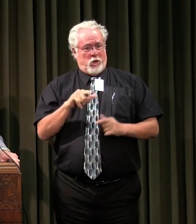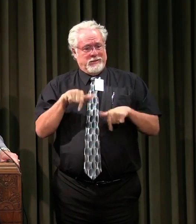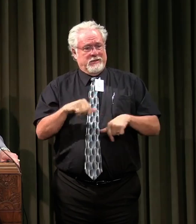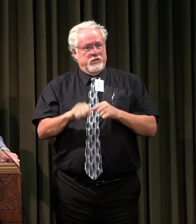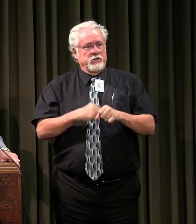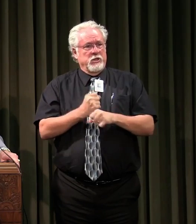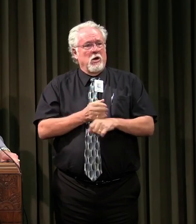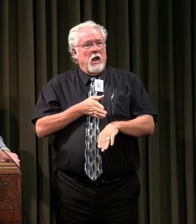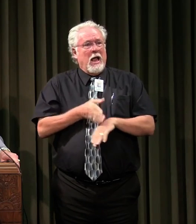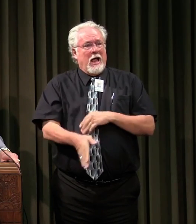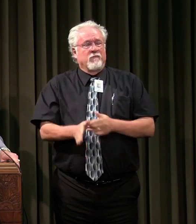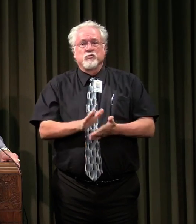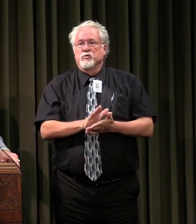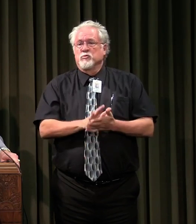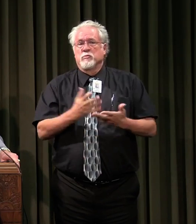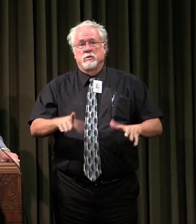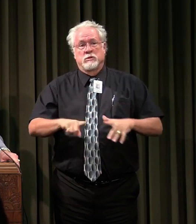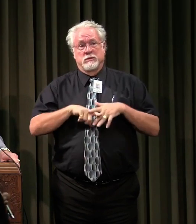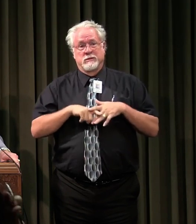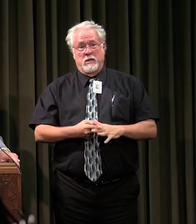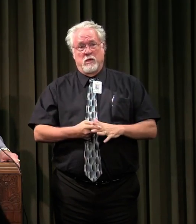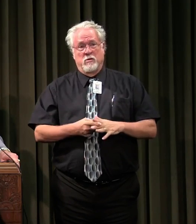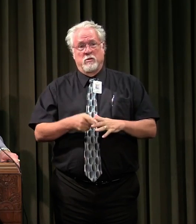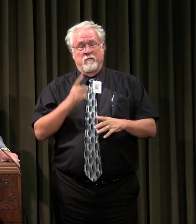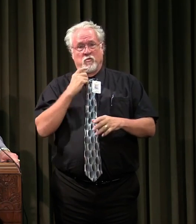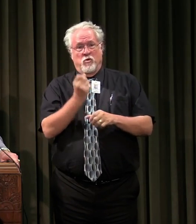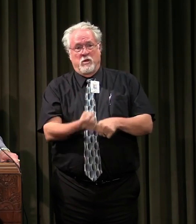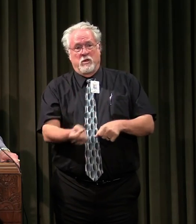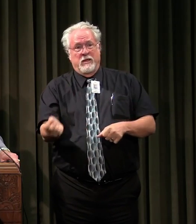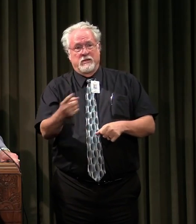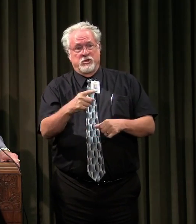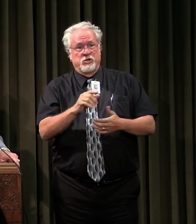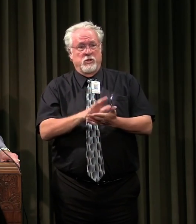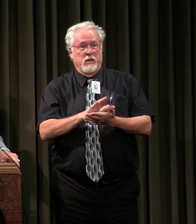school has already started for the next academic year and so